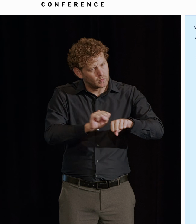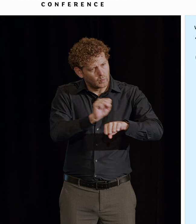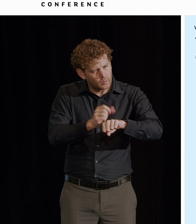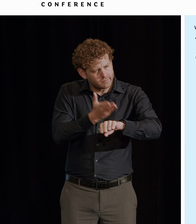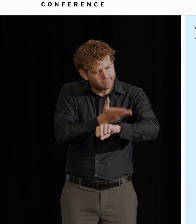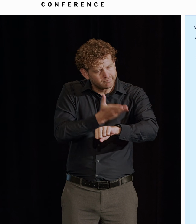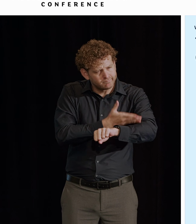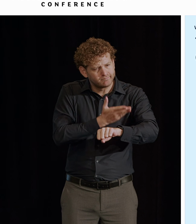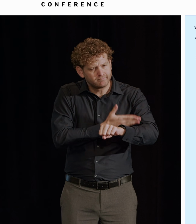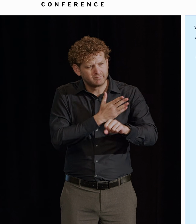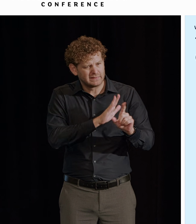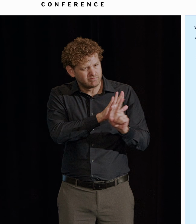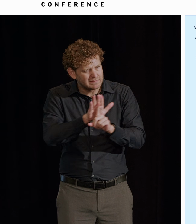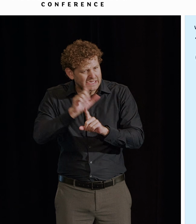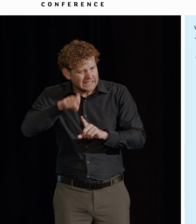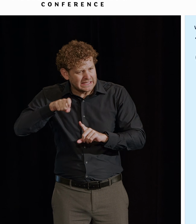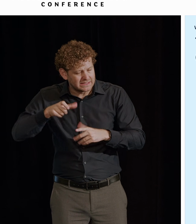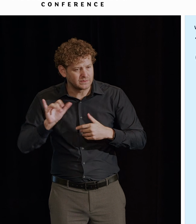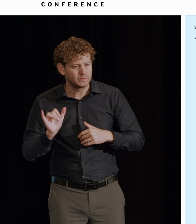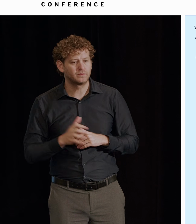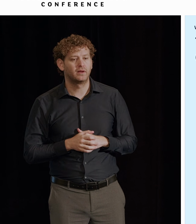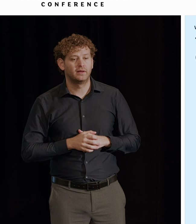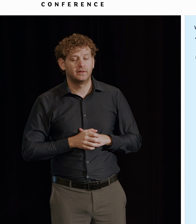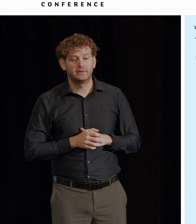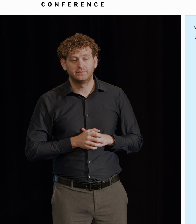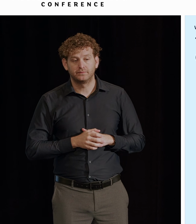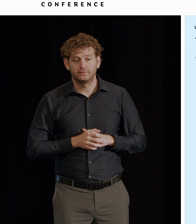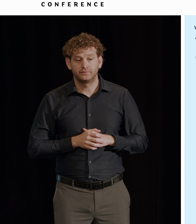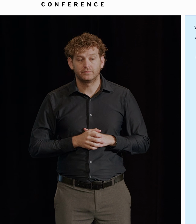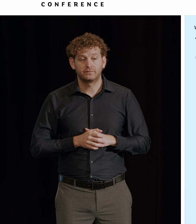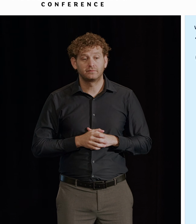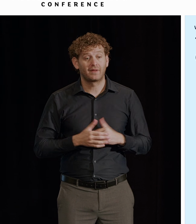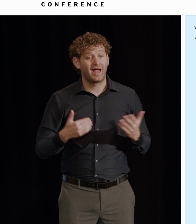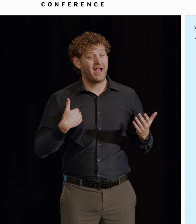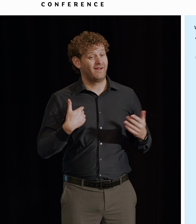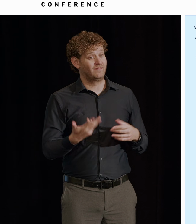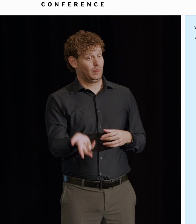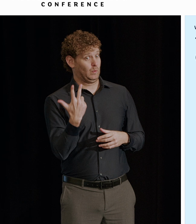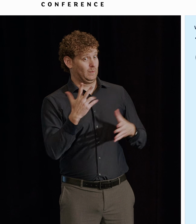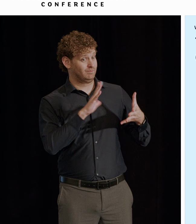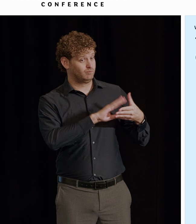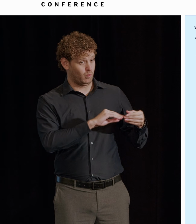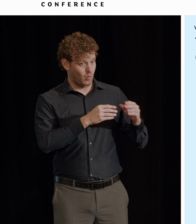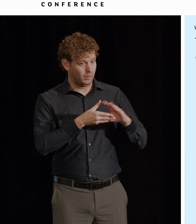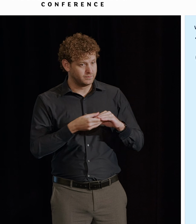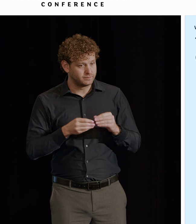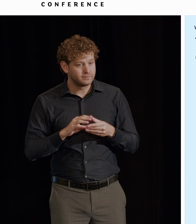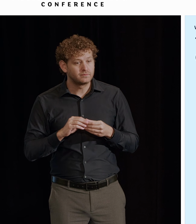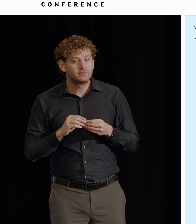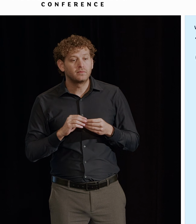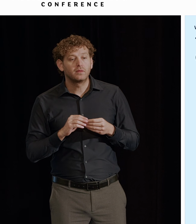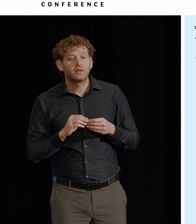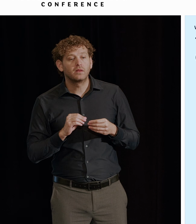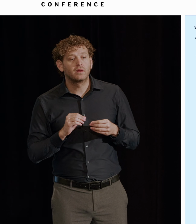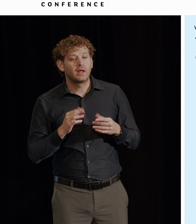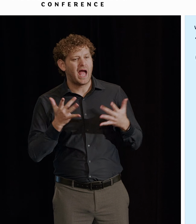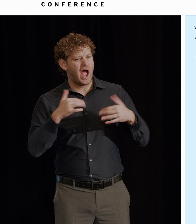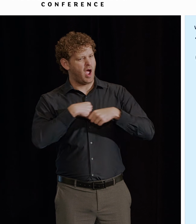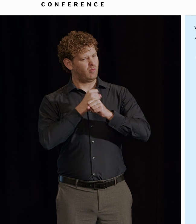So we have three stories to share with you guys today on our journey to deepen our partnerships. First is Be My Eyes.